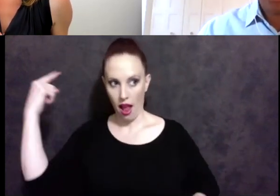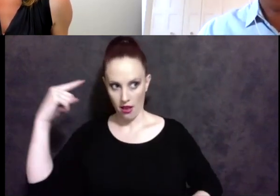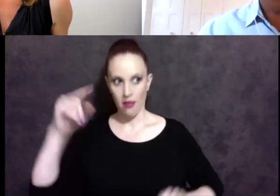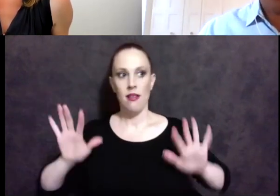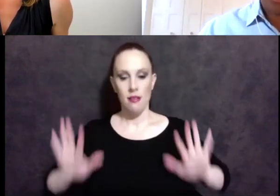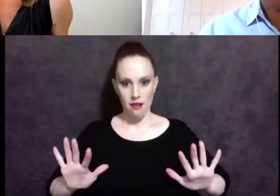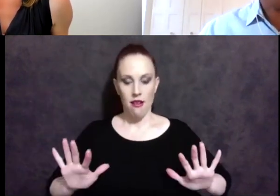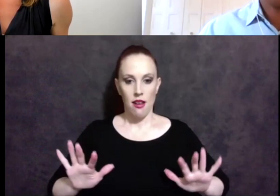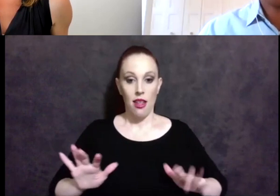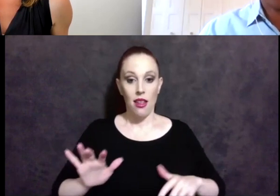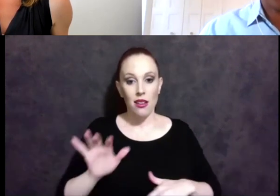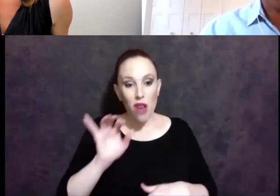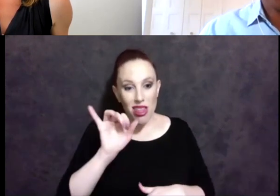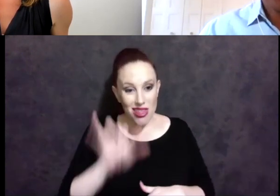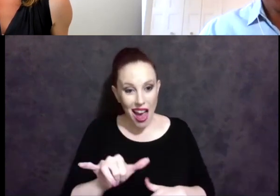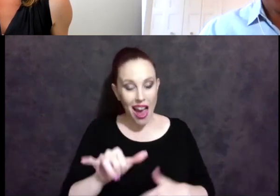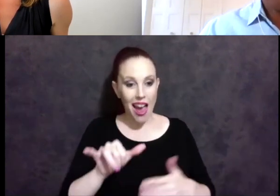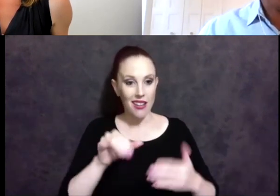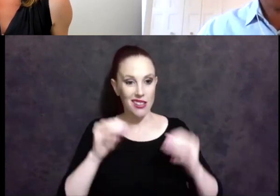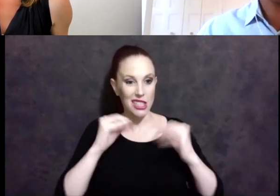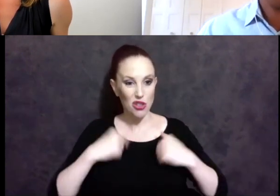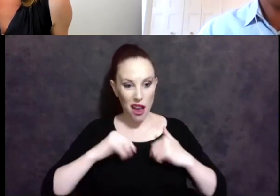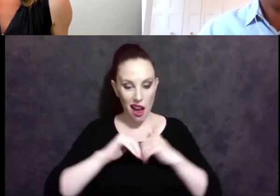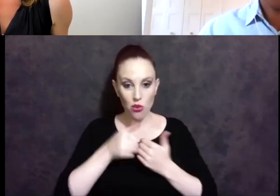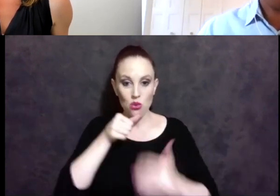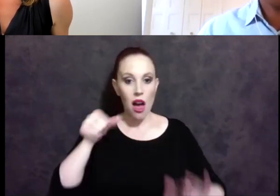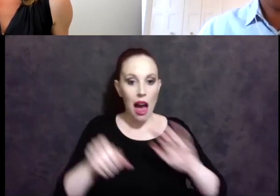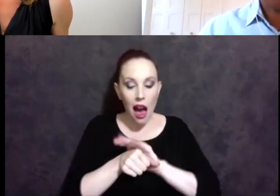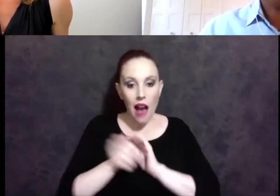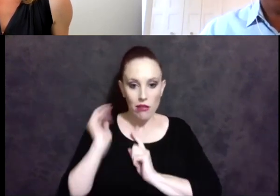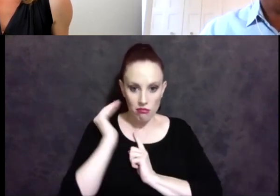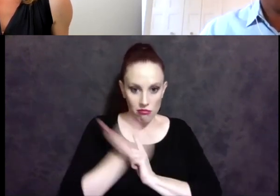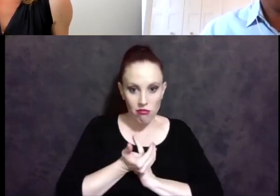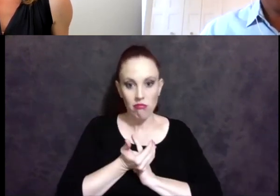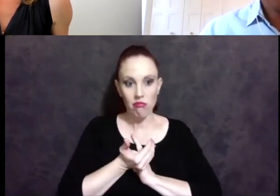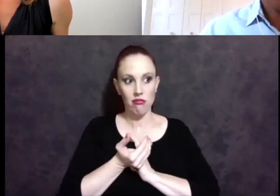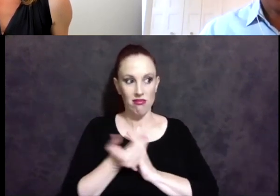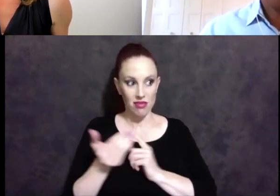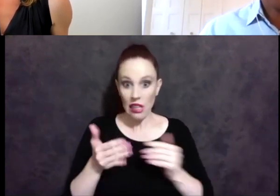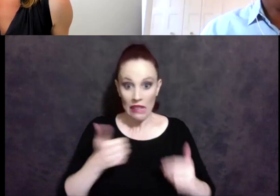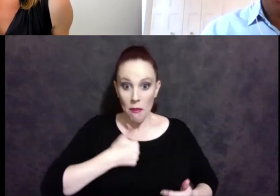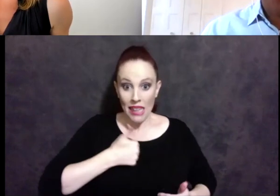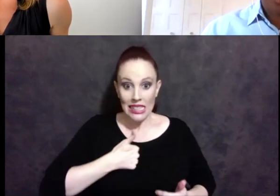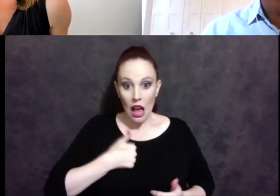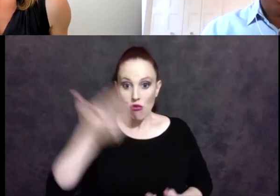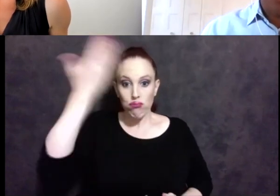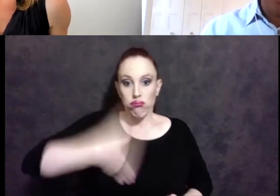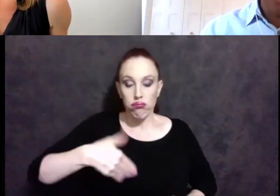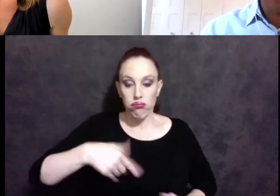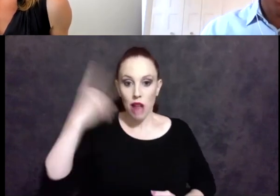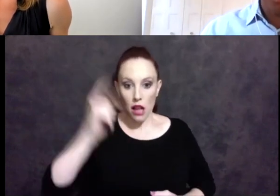regard, I learned how to white, and not actually even see myself. So what I was learning was